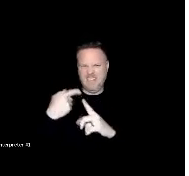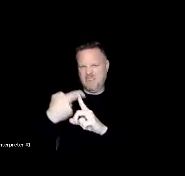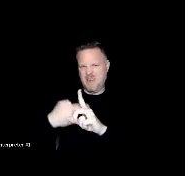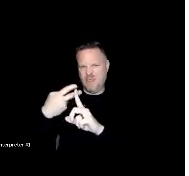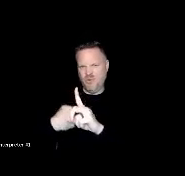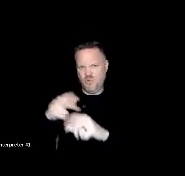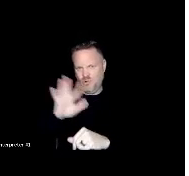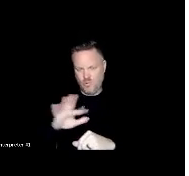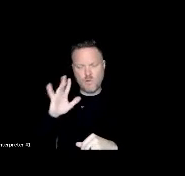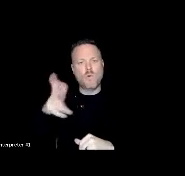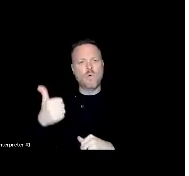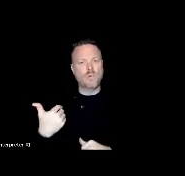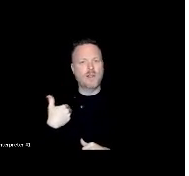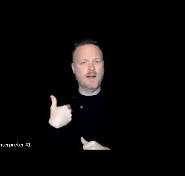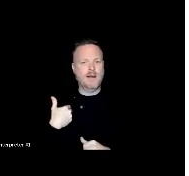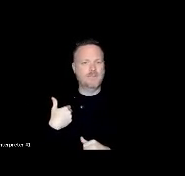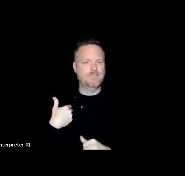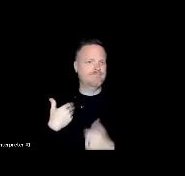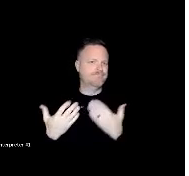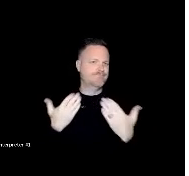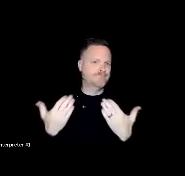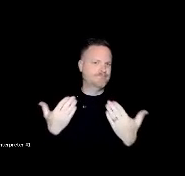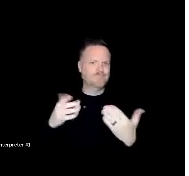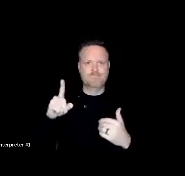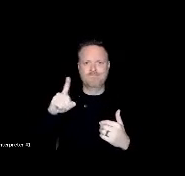It's going to have probably almost 100 trainings on it.